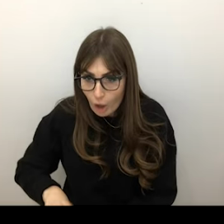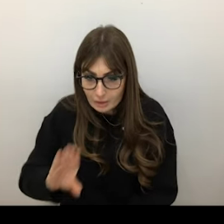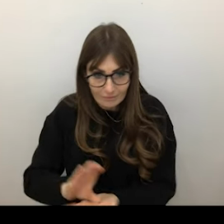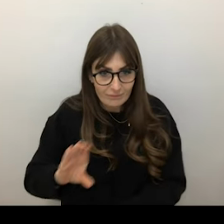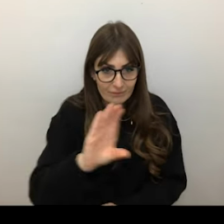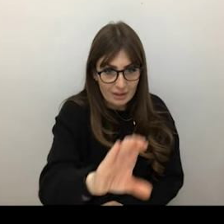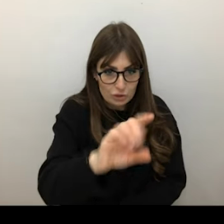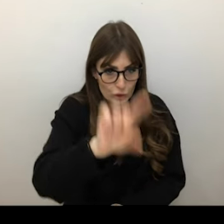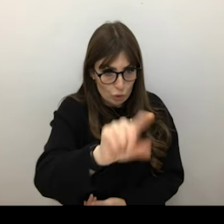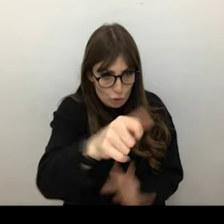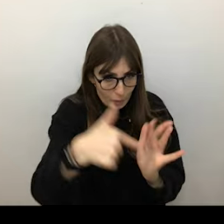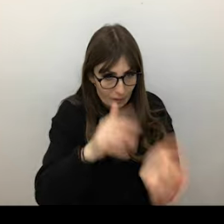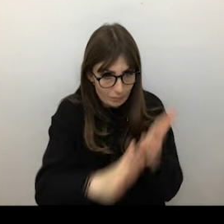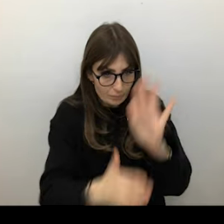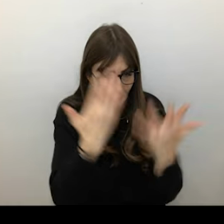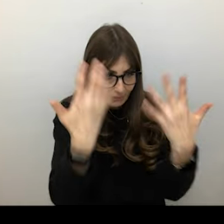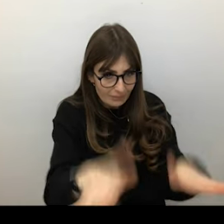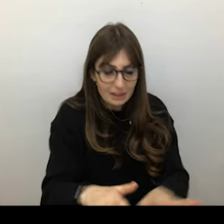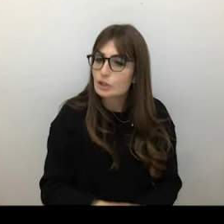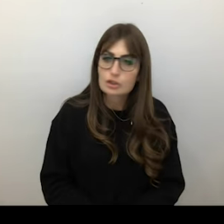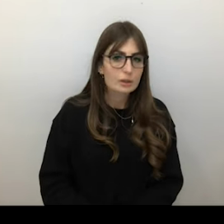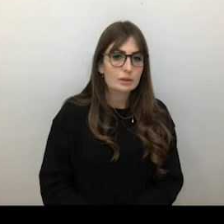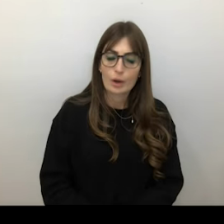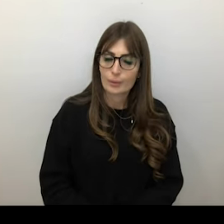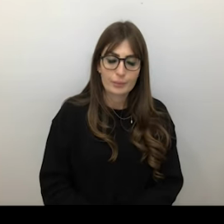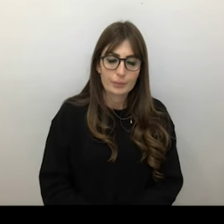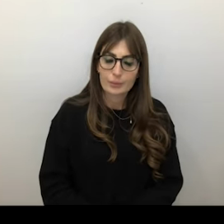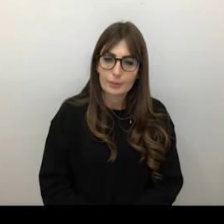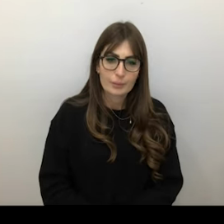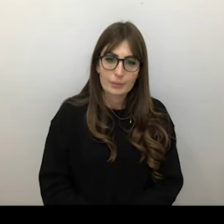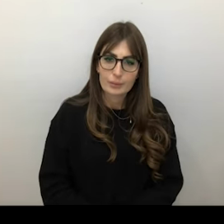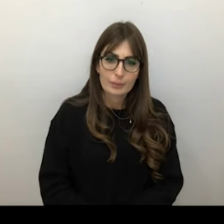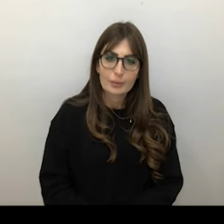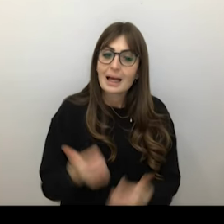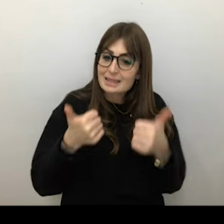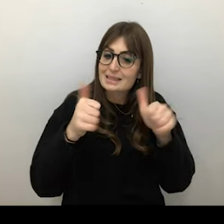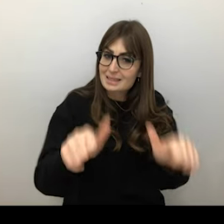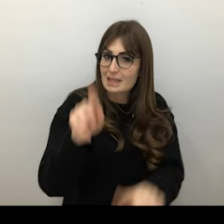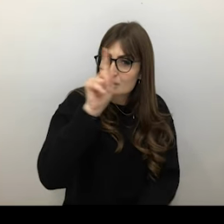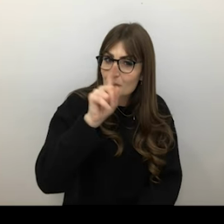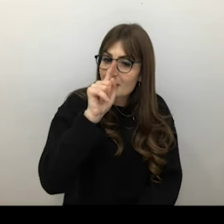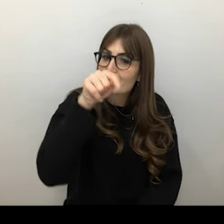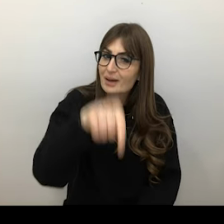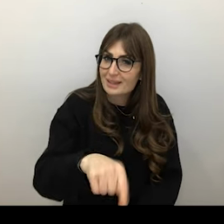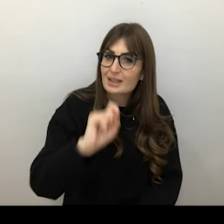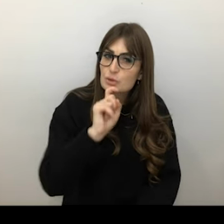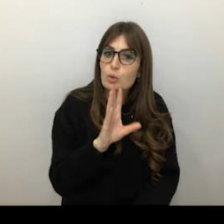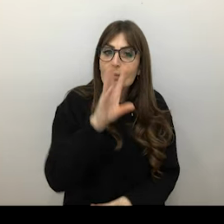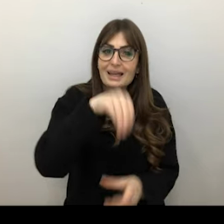We fund you, you do it or quit it. We have no further contact. Successful recipients in this fund will enter into